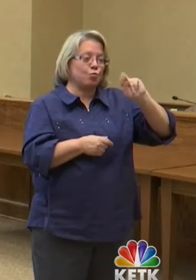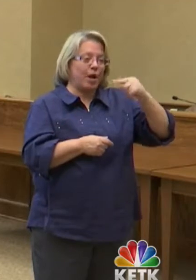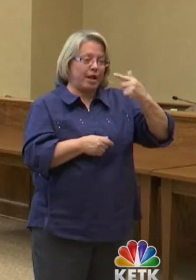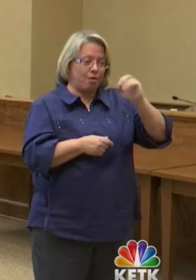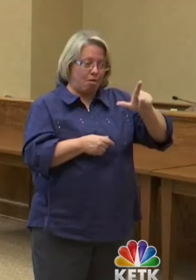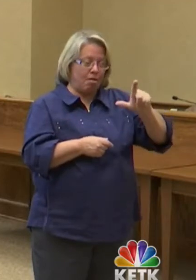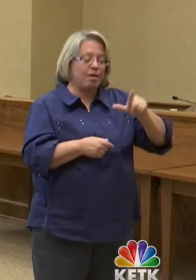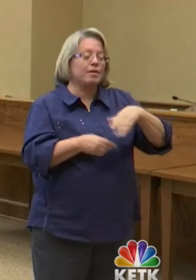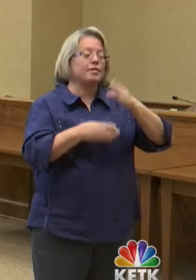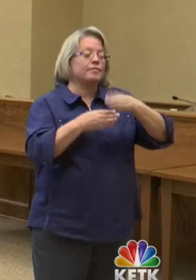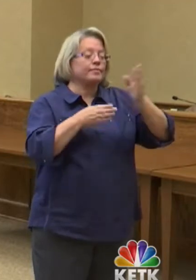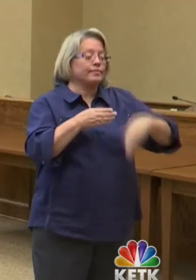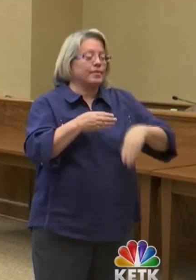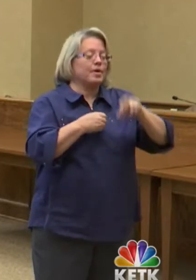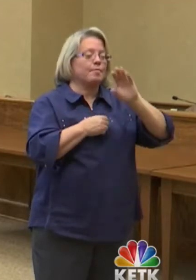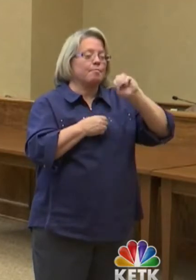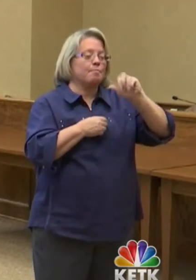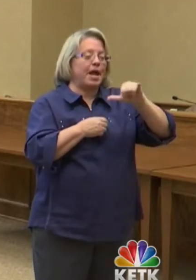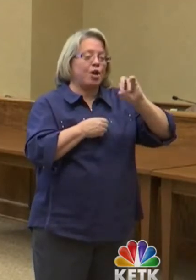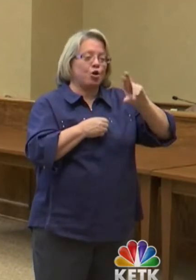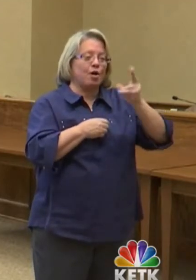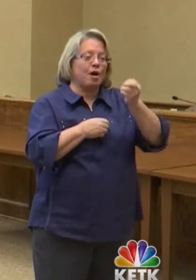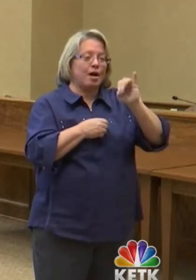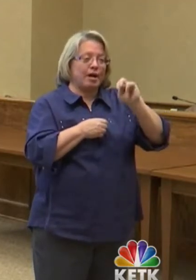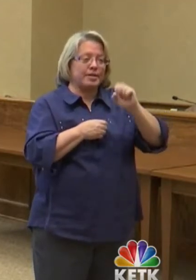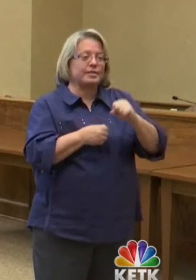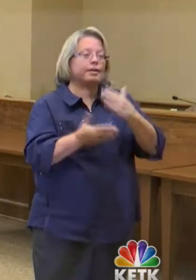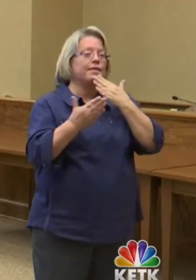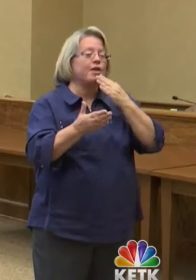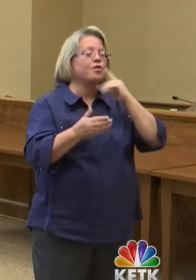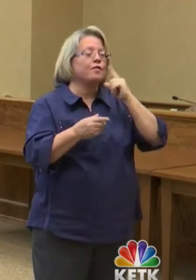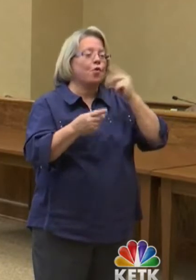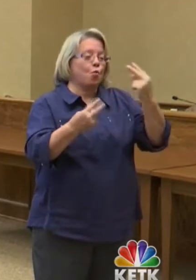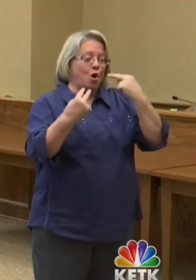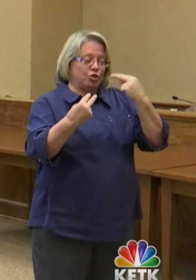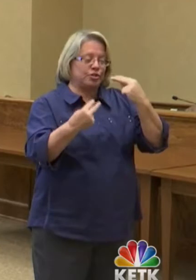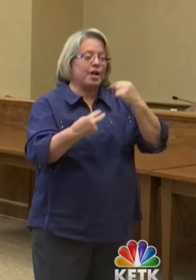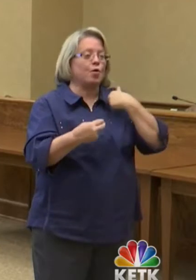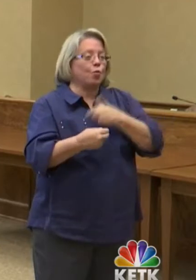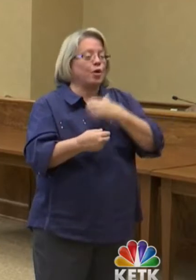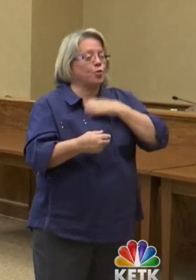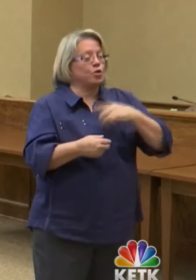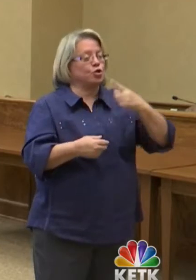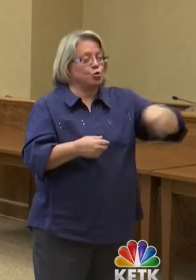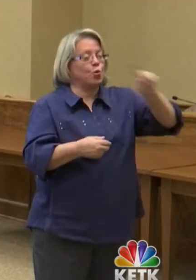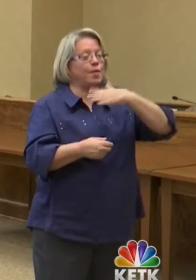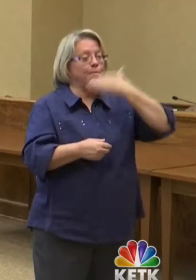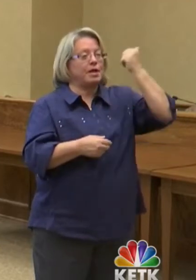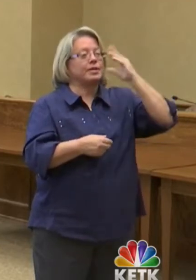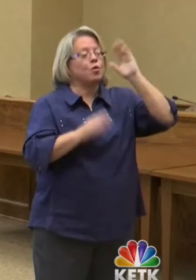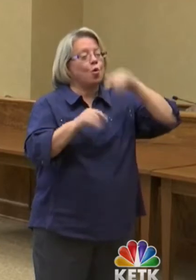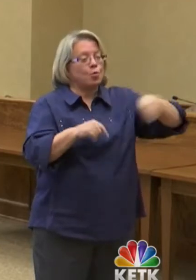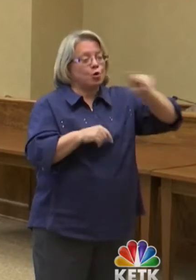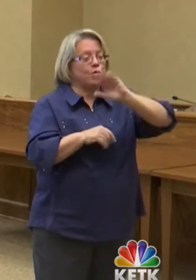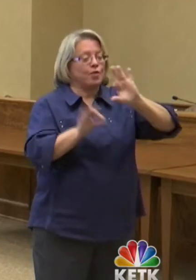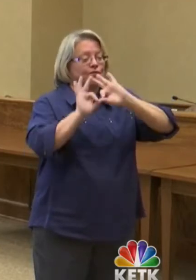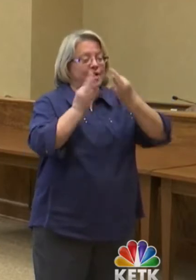TO DISCUSS ACTIVITIES OF THE PUBLIC HEALTH LAB OF EAST TEXAS. HE WILL BE FOLLOWED BY OUR SPECIAL GUESTS WITH CONCLUSION.